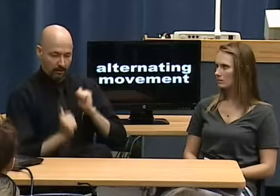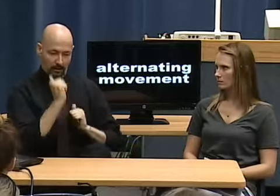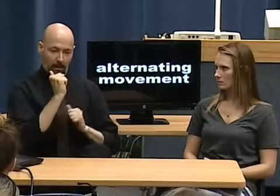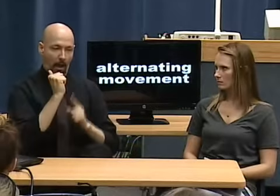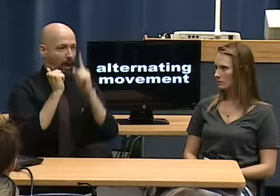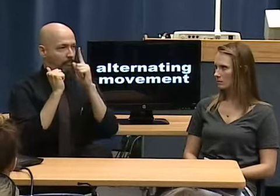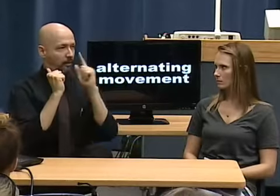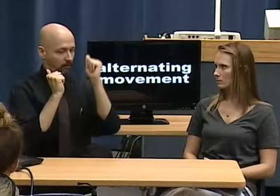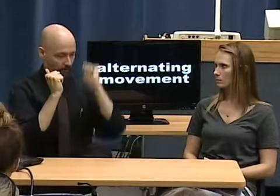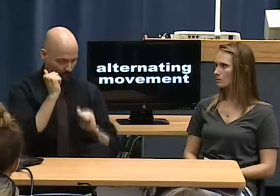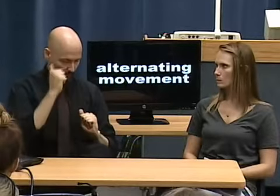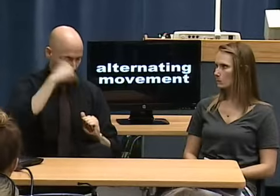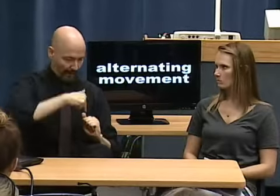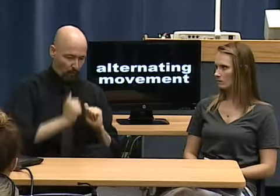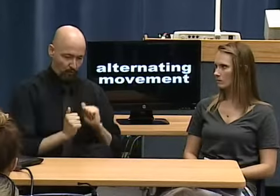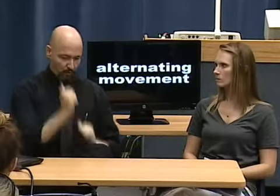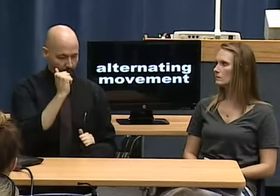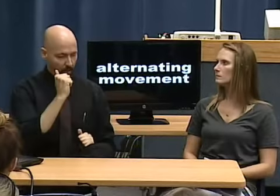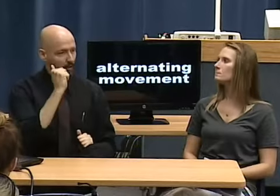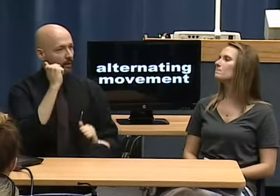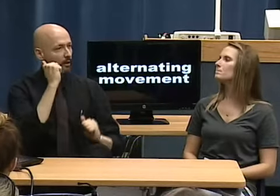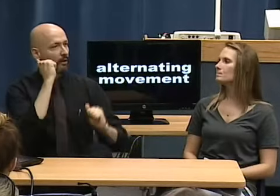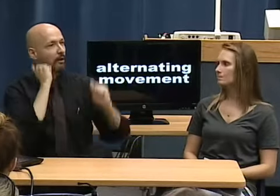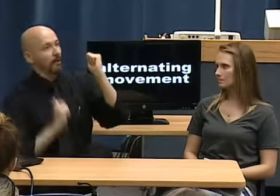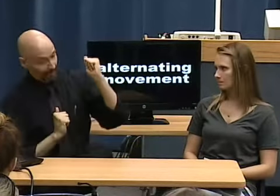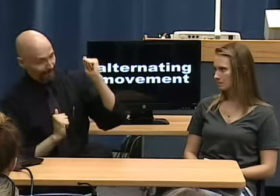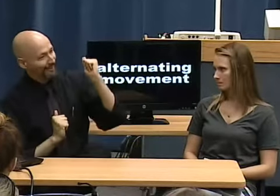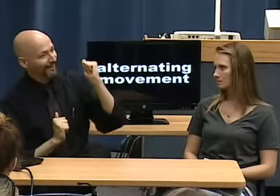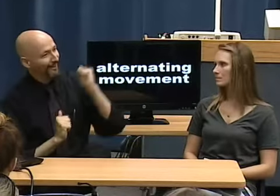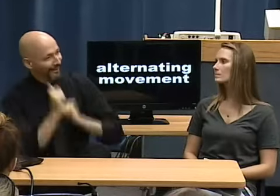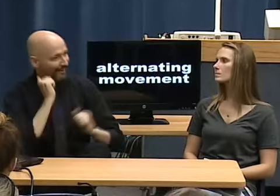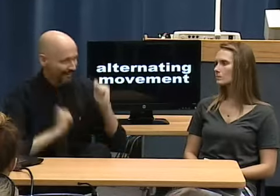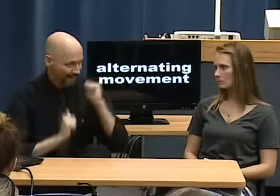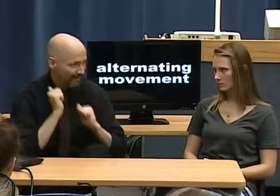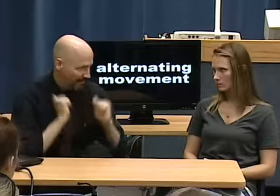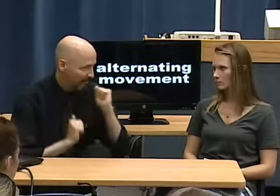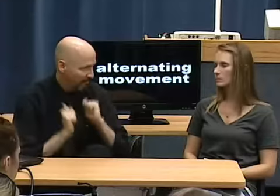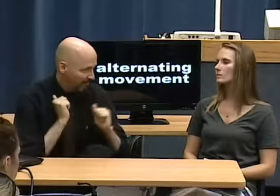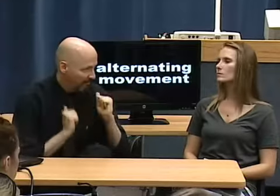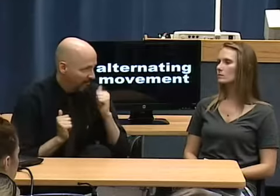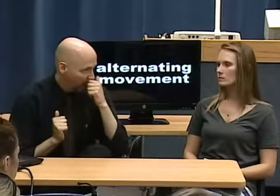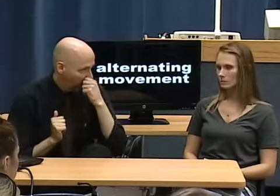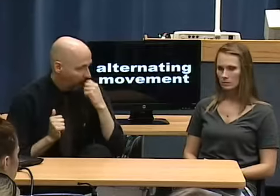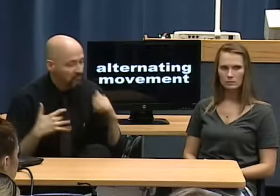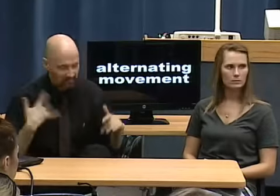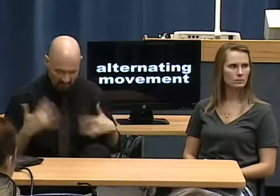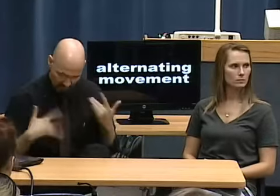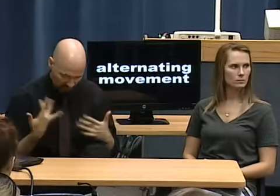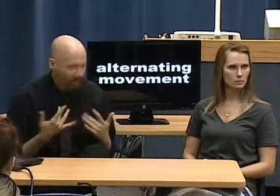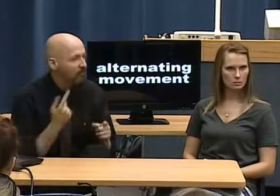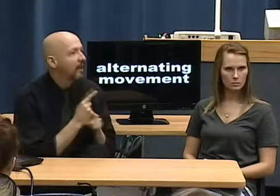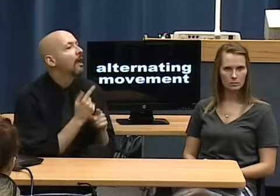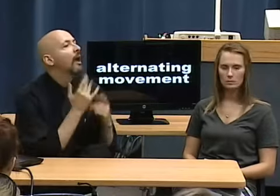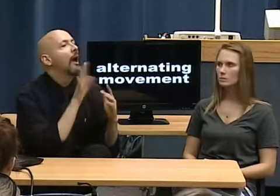One hand goes up while the other one goes down. Drama. Excited. Right.